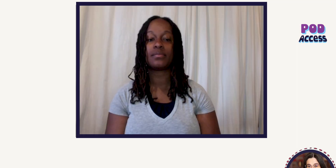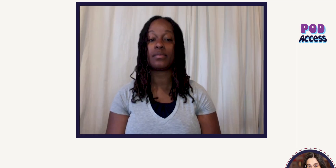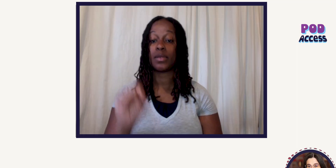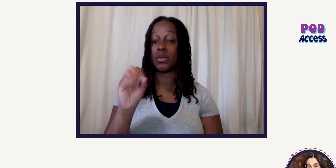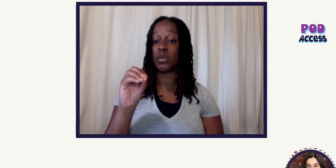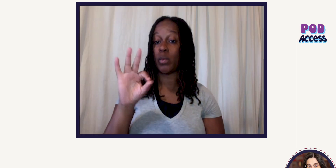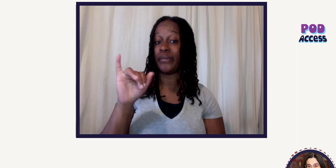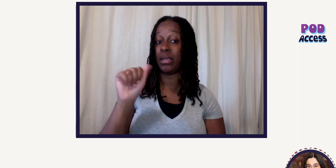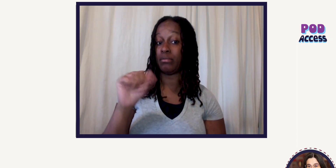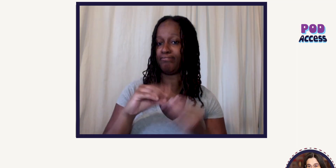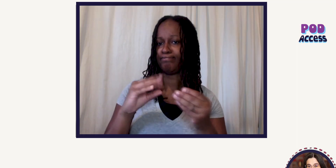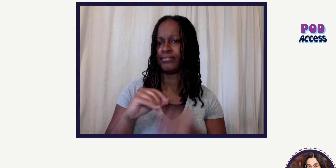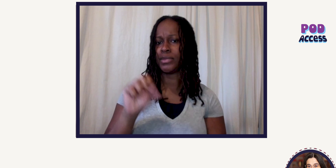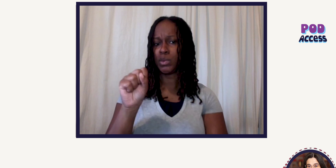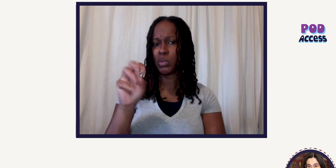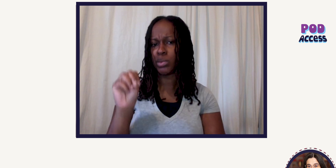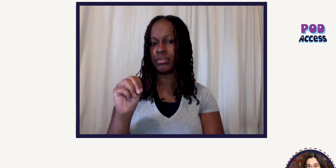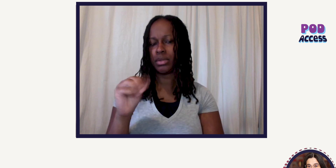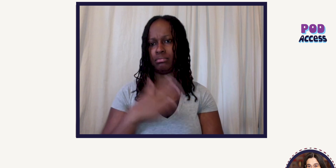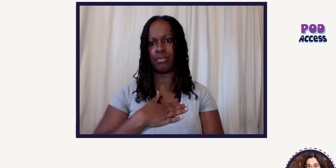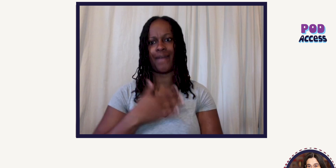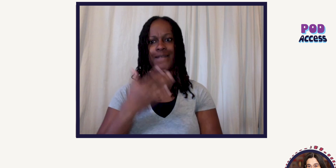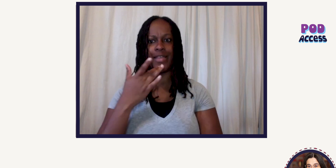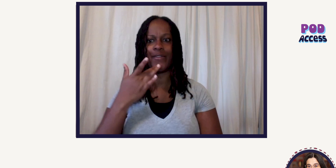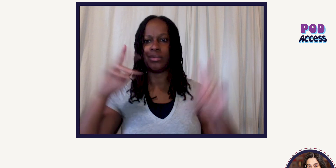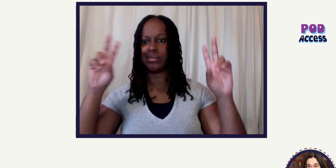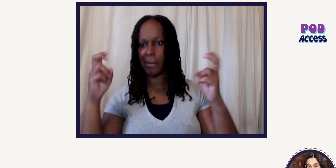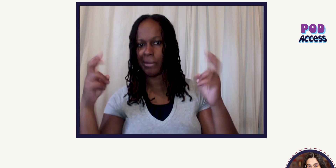Social media is my favorite topic [delighted laugh] to talk about.